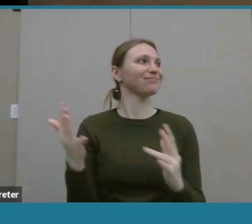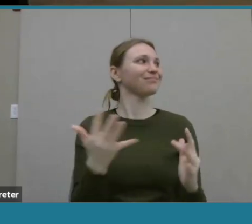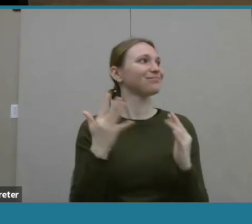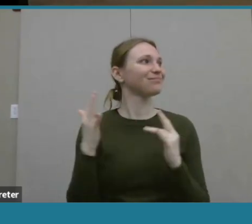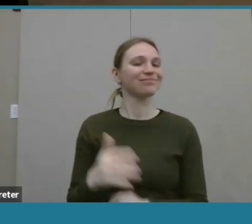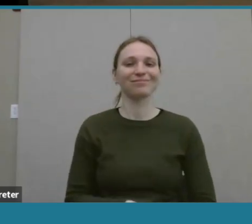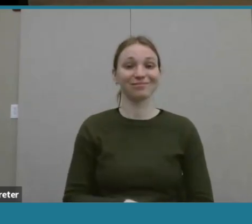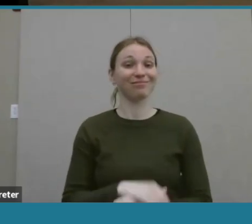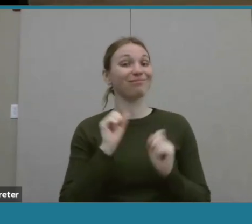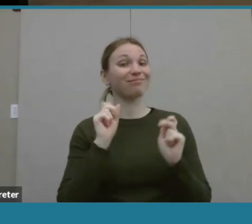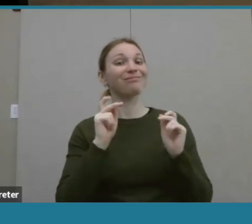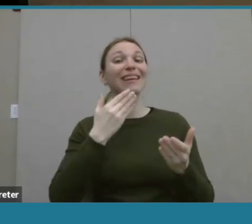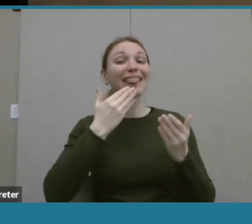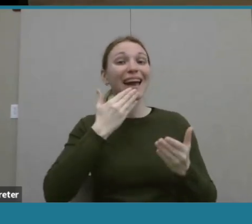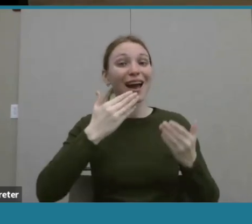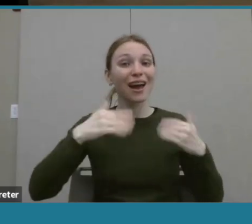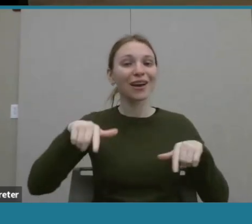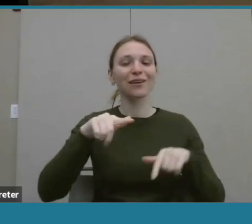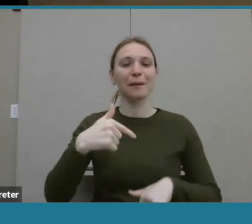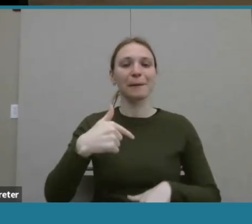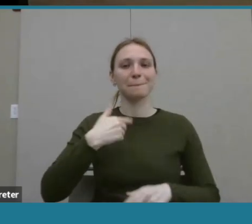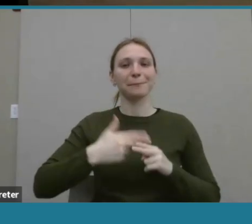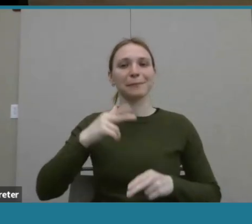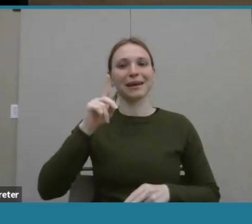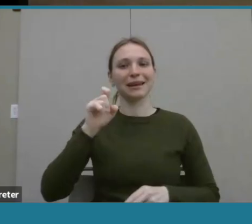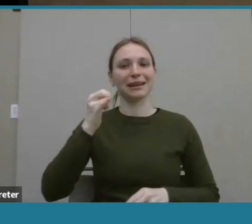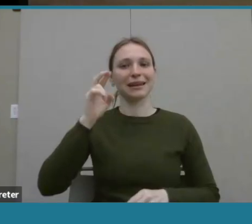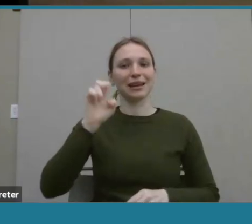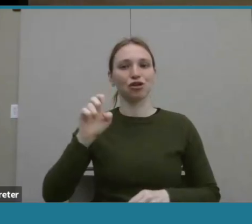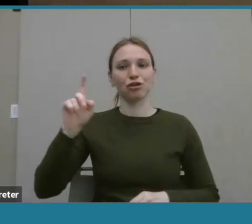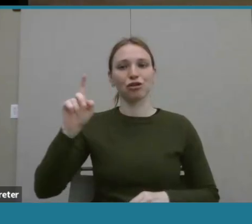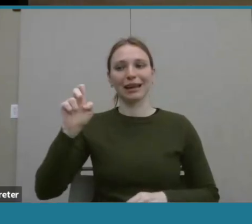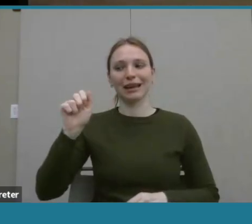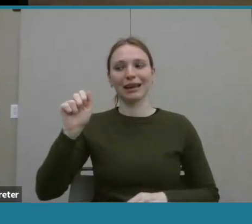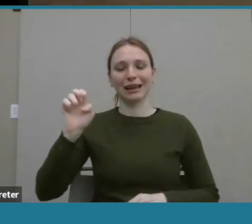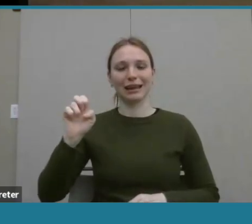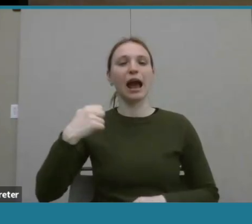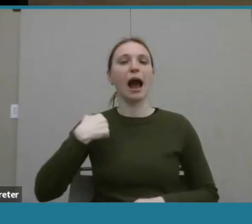All right, thank you. So my name is Deirdre Keane, and I am one of the partners that had the unique